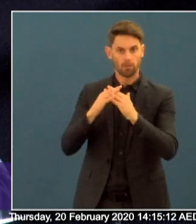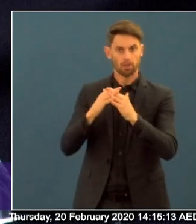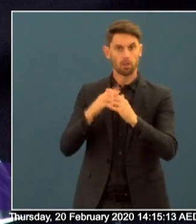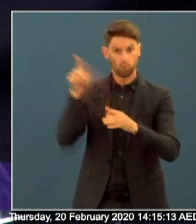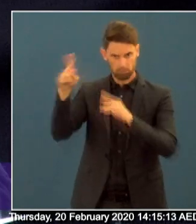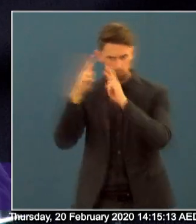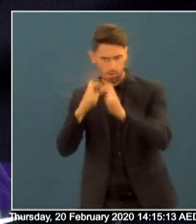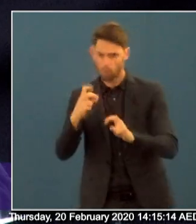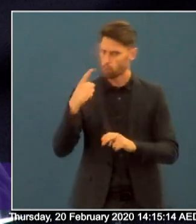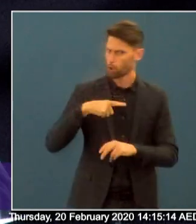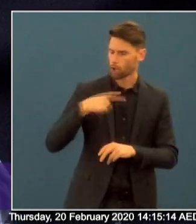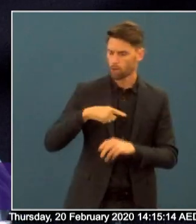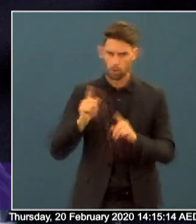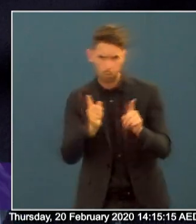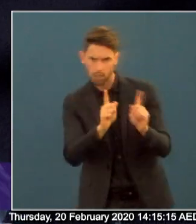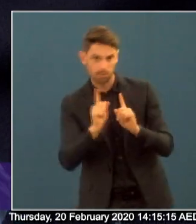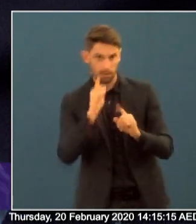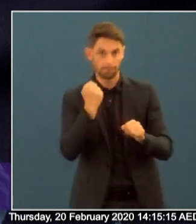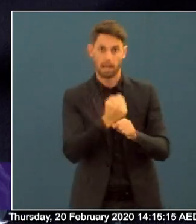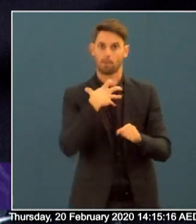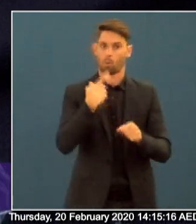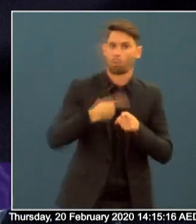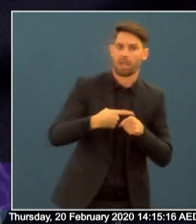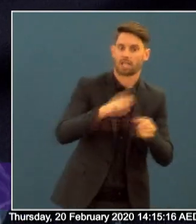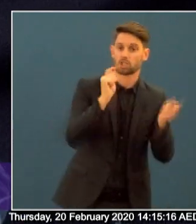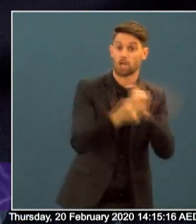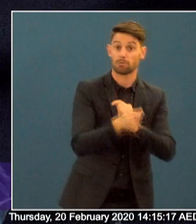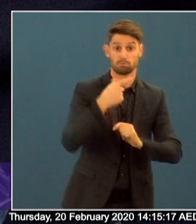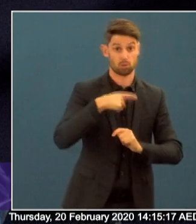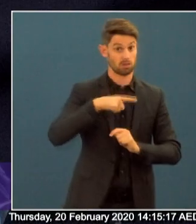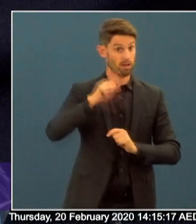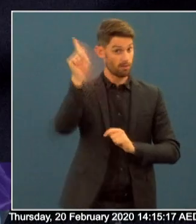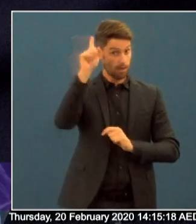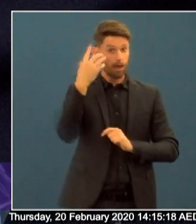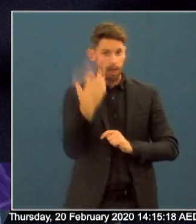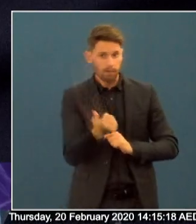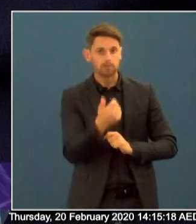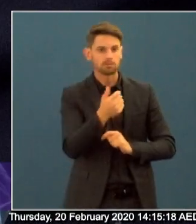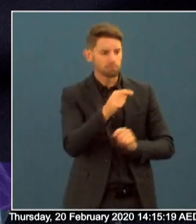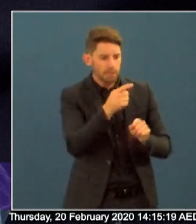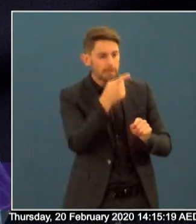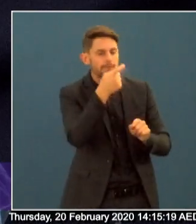At the moment, there are key, small groups and academics and people with